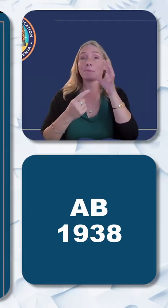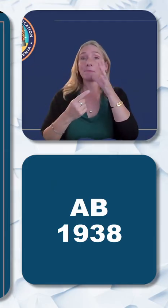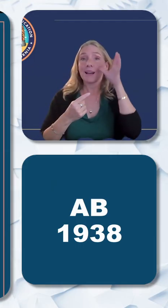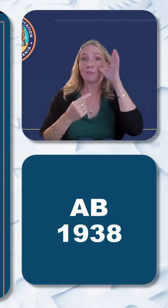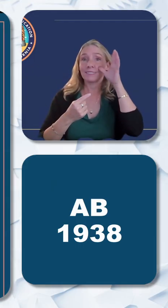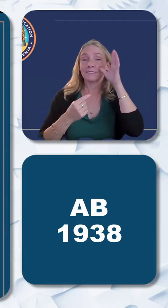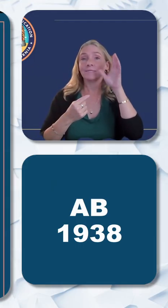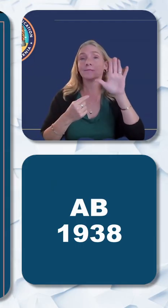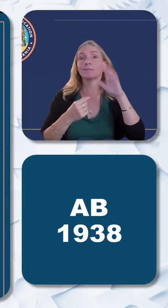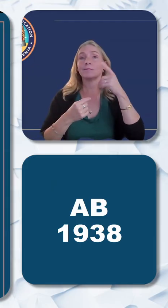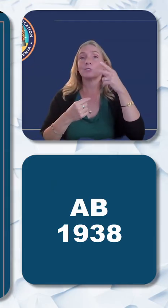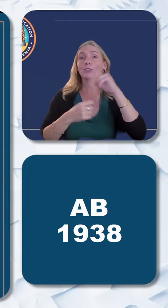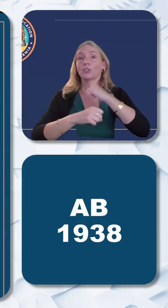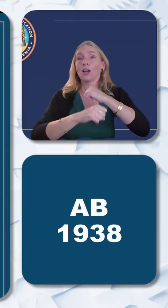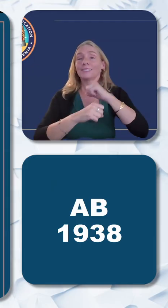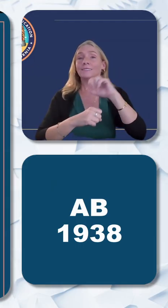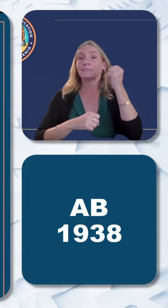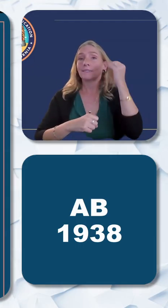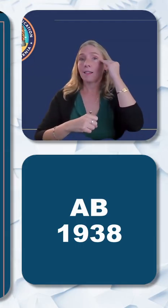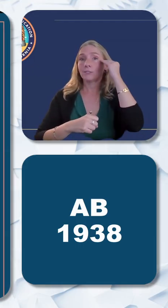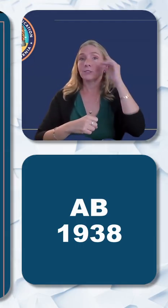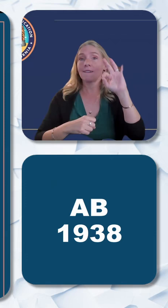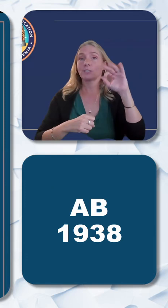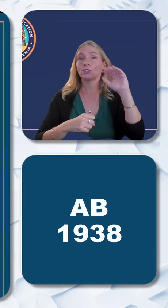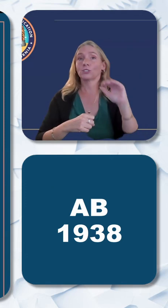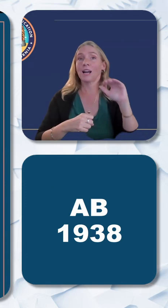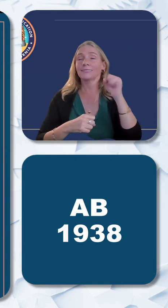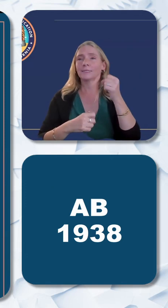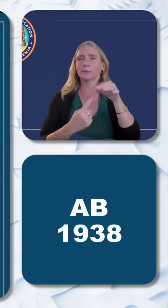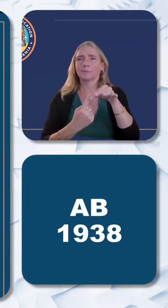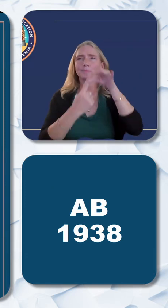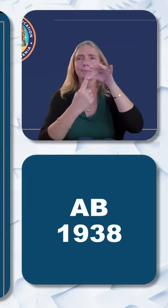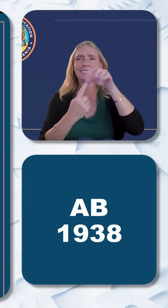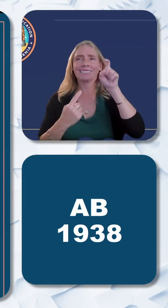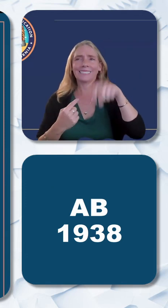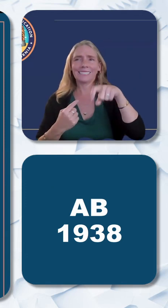academic progress. C) Consideration of the parent's/guardian's knowledge of the child's